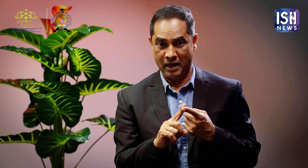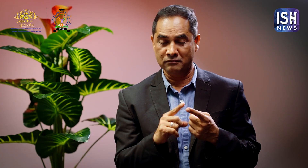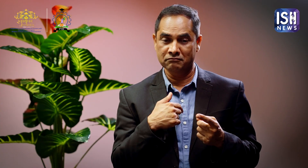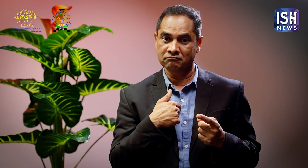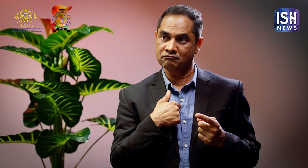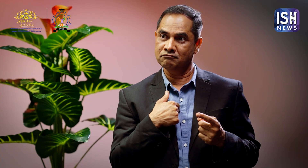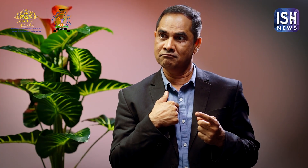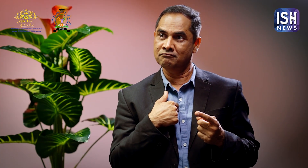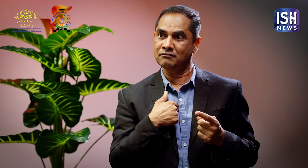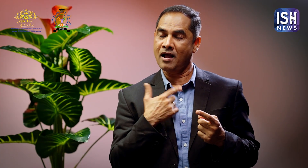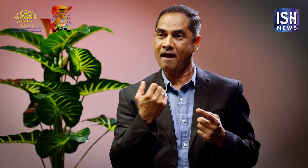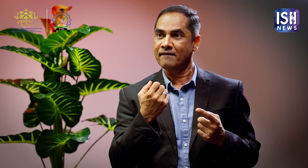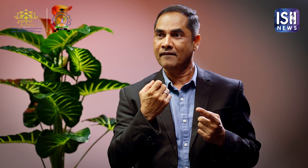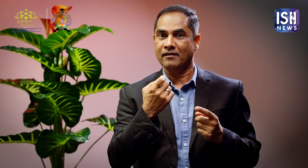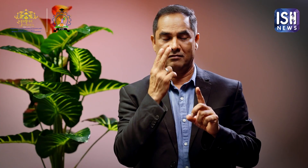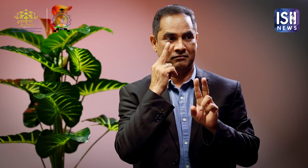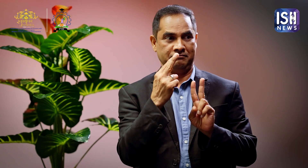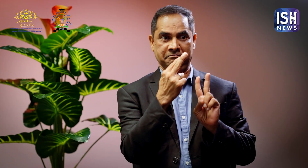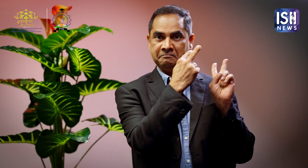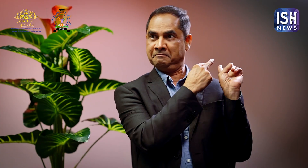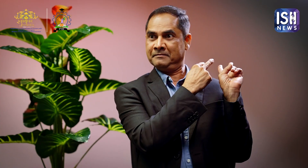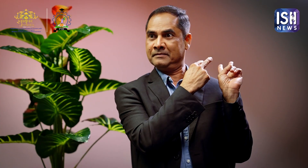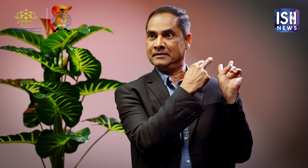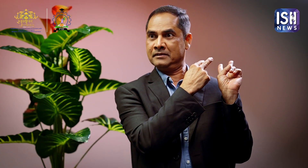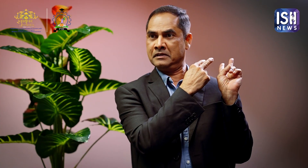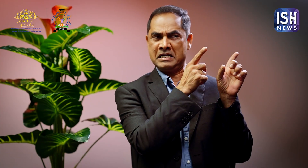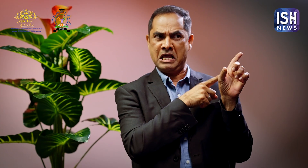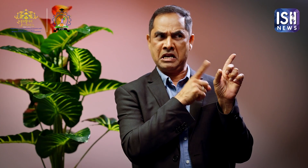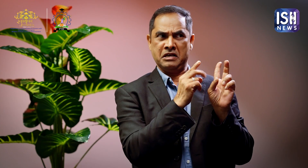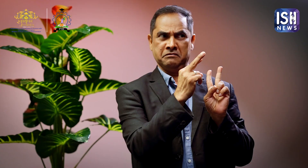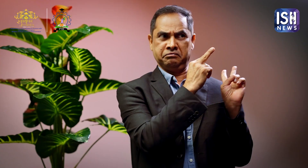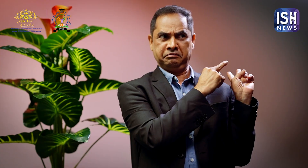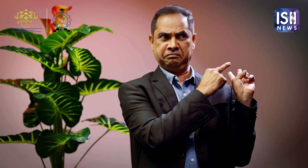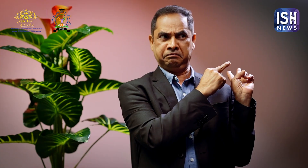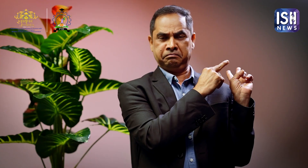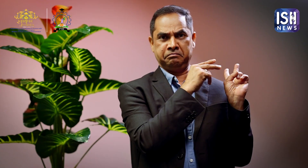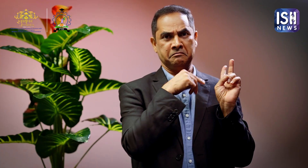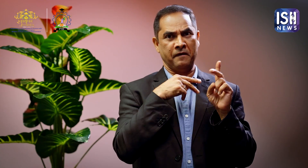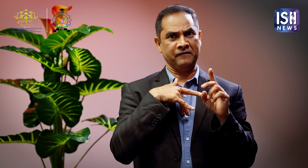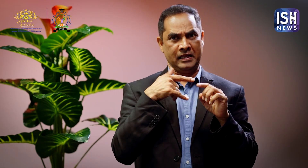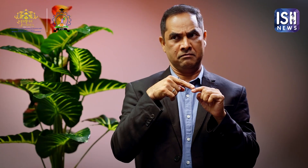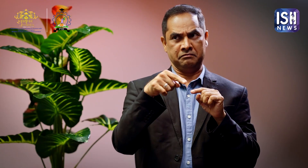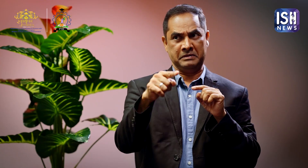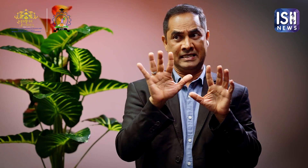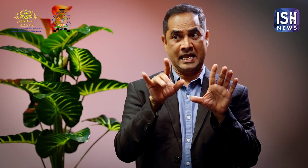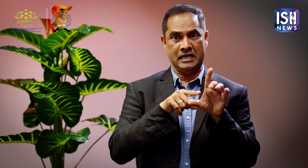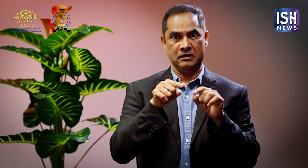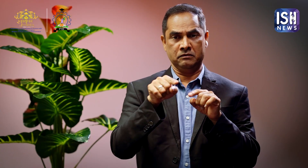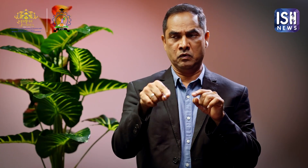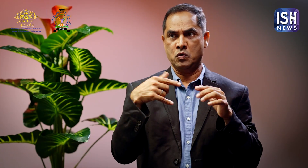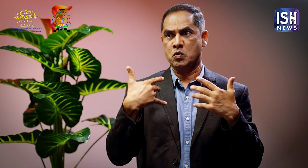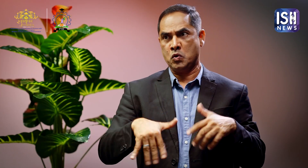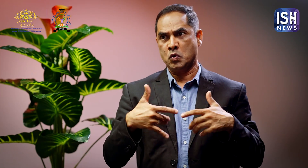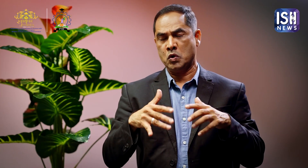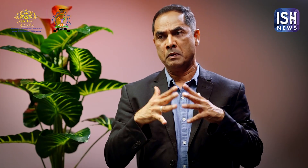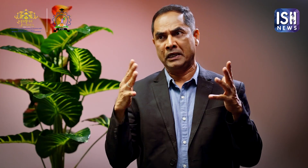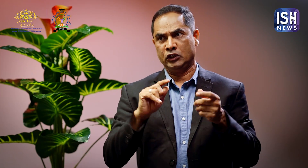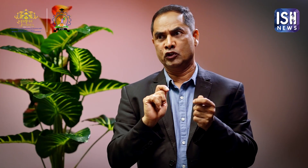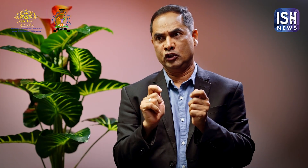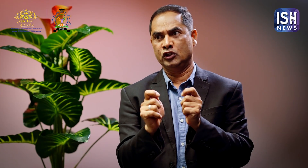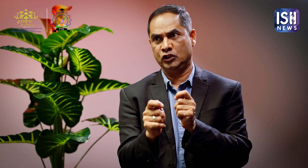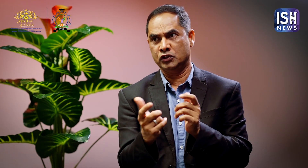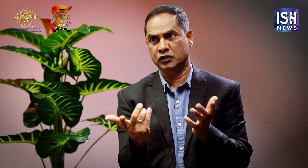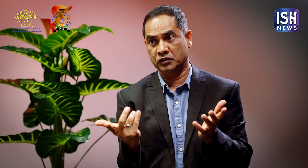but based on past observations, I believe significant changes will unfold over the next 10 years.